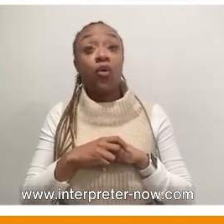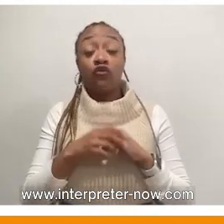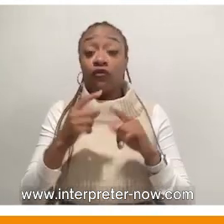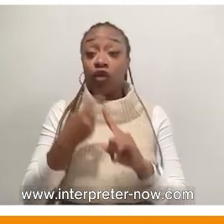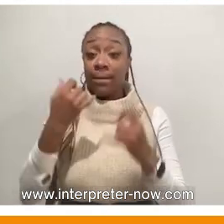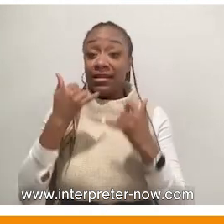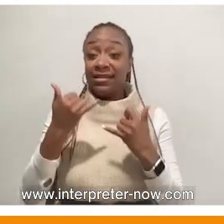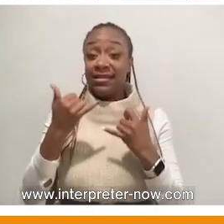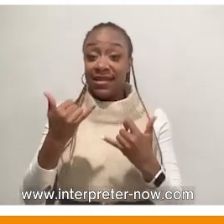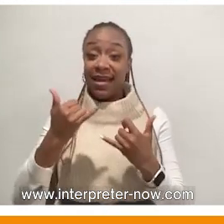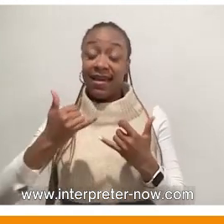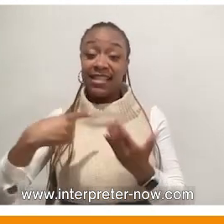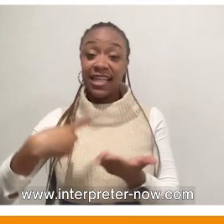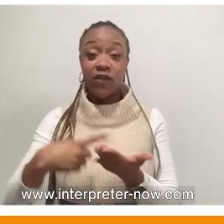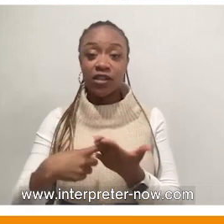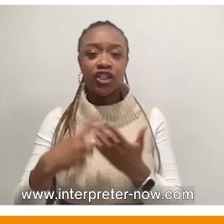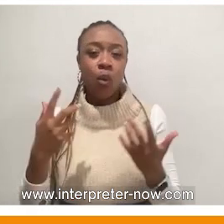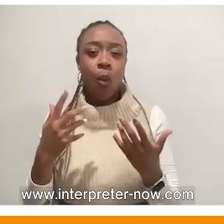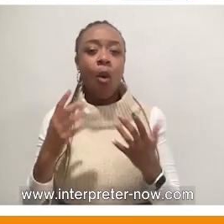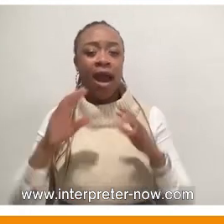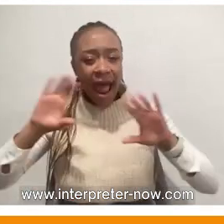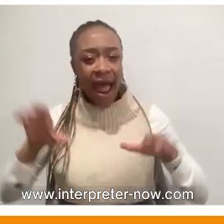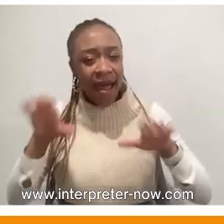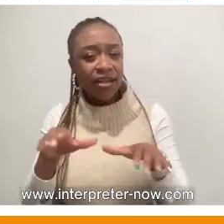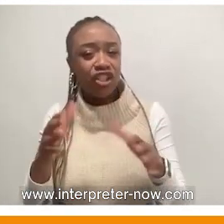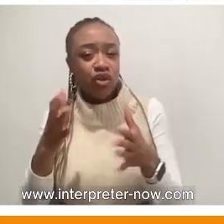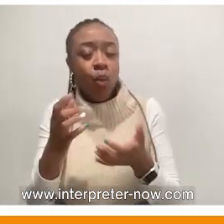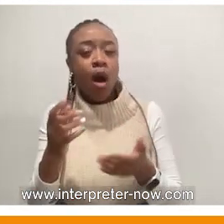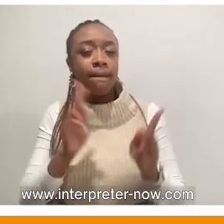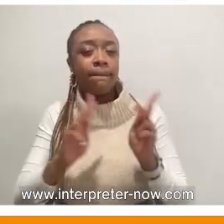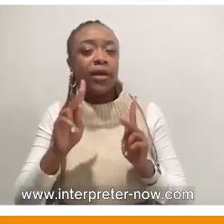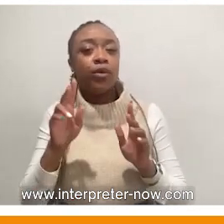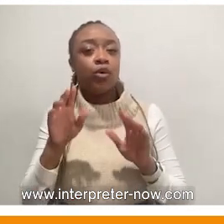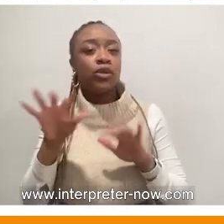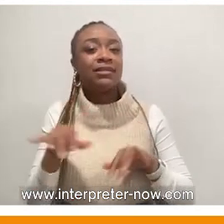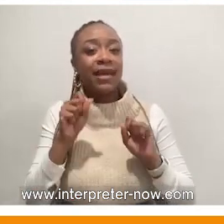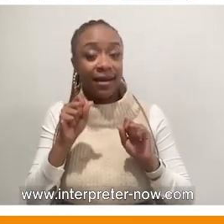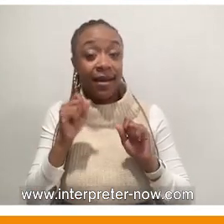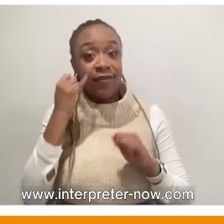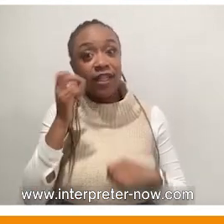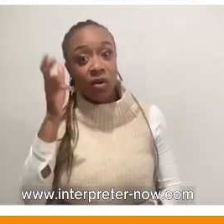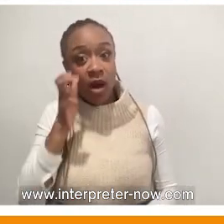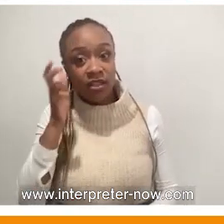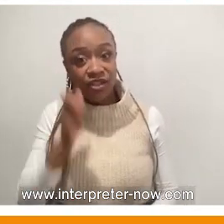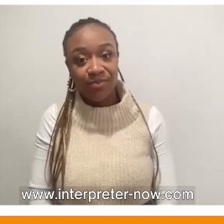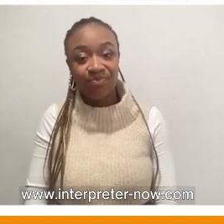So from our conversation today, what action would you like people to take, whether they're